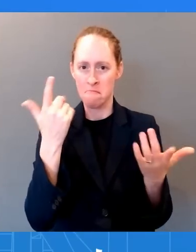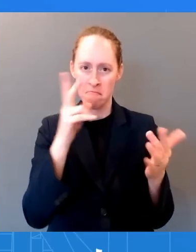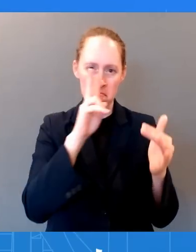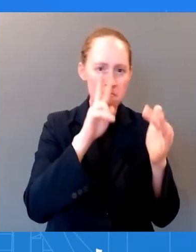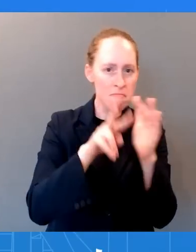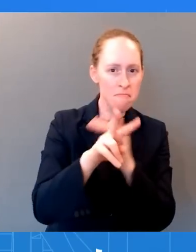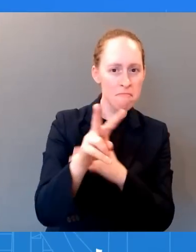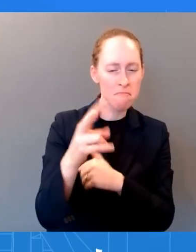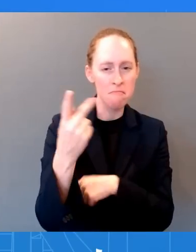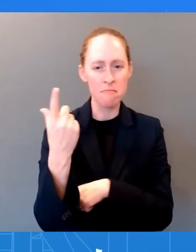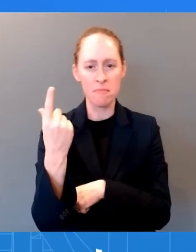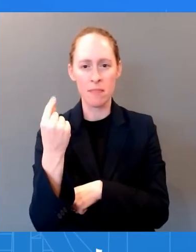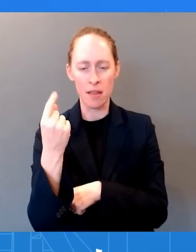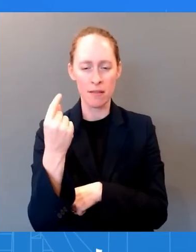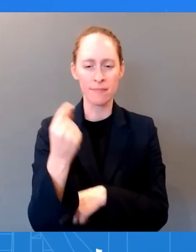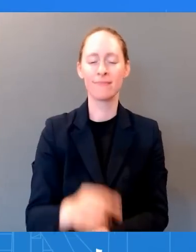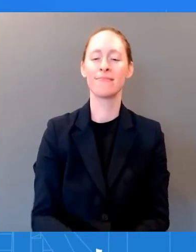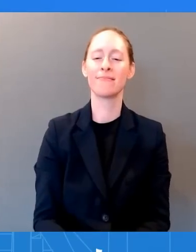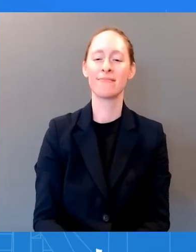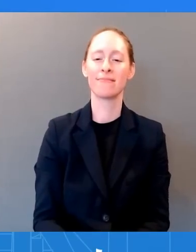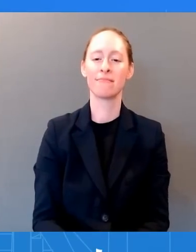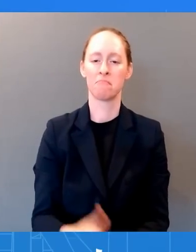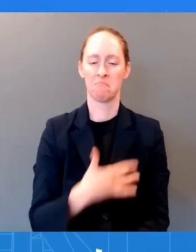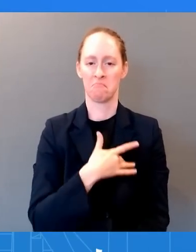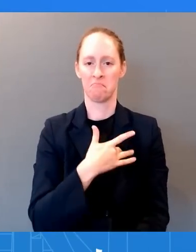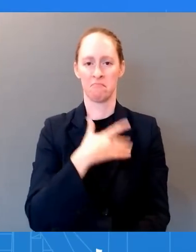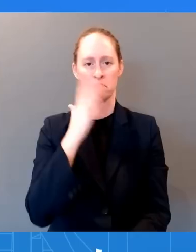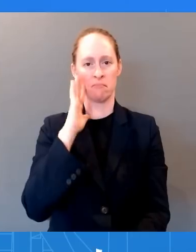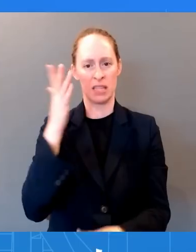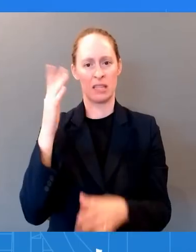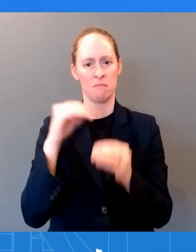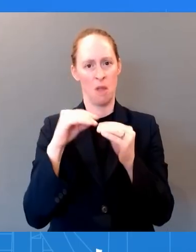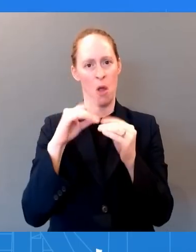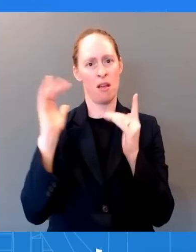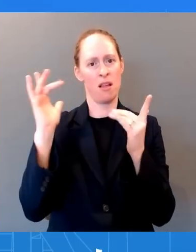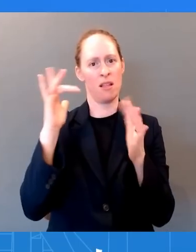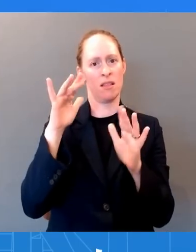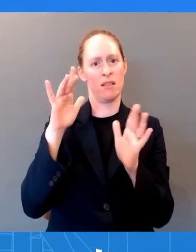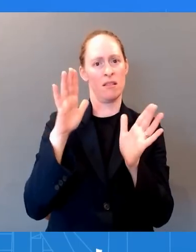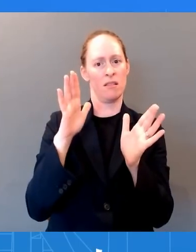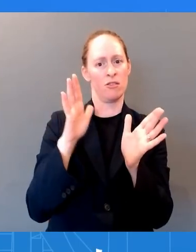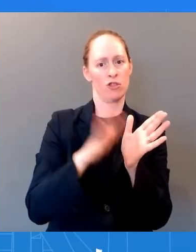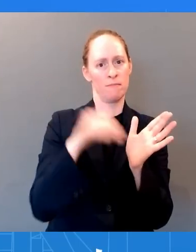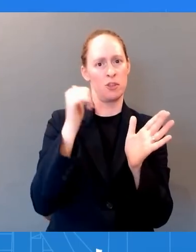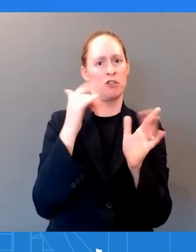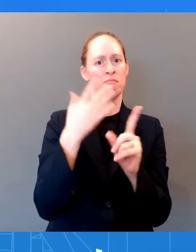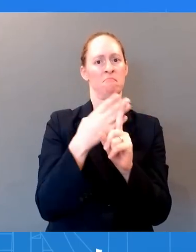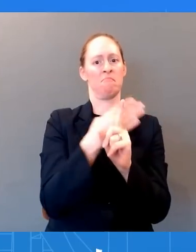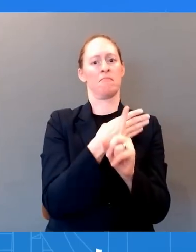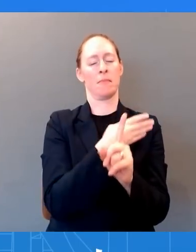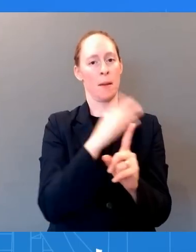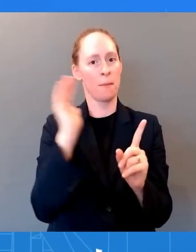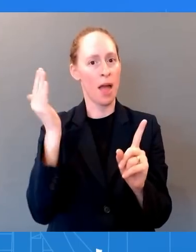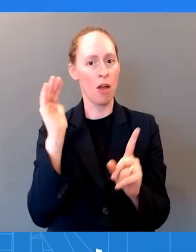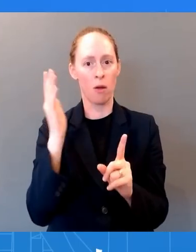We have more work to do. We understand that. We know that there are families who are -- and Americans who are still feeling the pain. And we're going to continue to do the work to do --